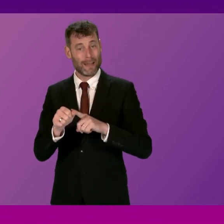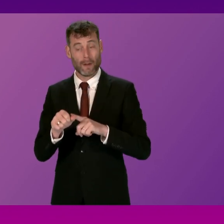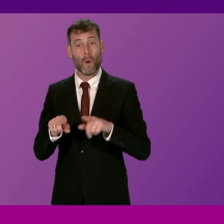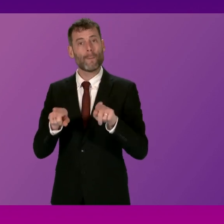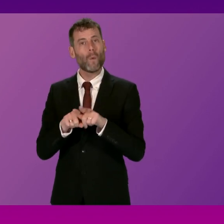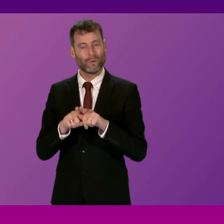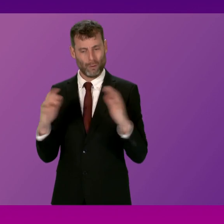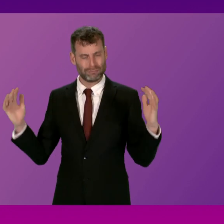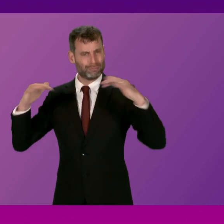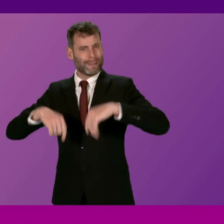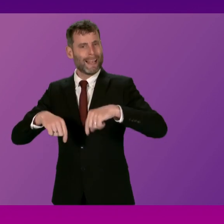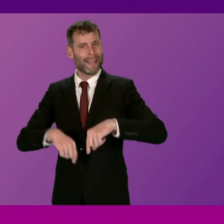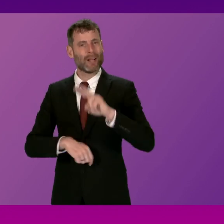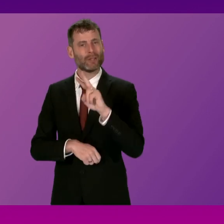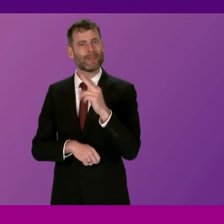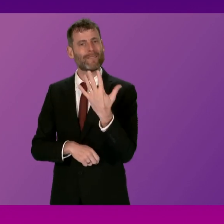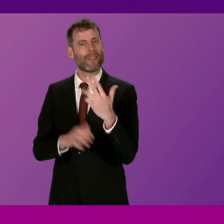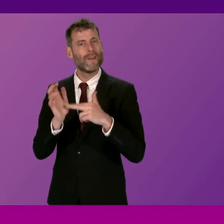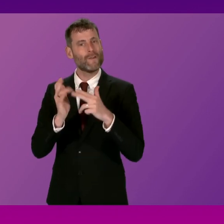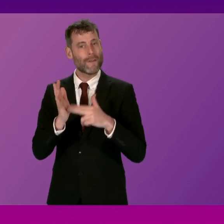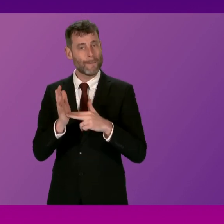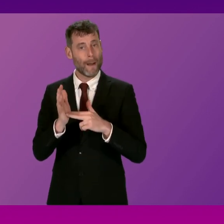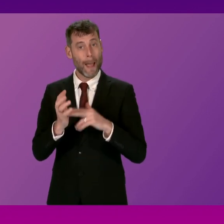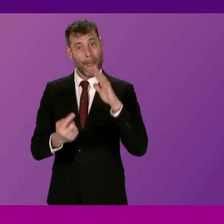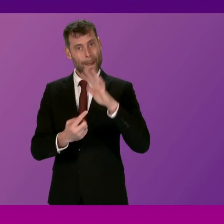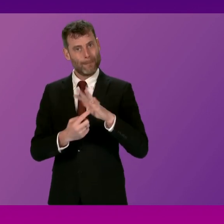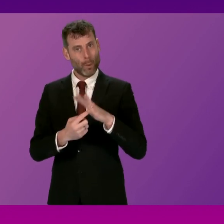Bringing more disabled people into their Parliament keeps the spotlight firmly on the issues and